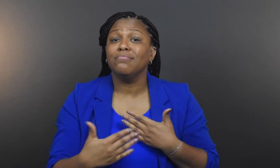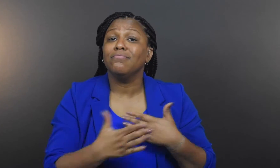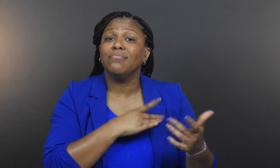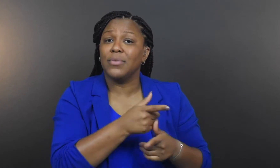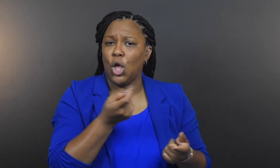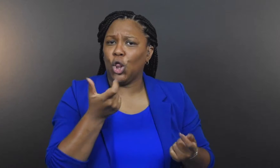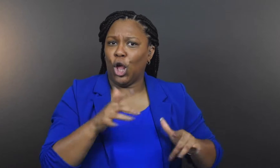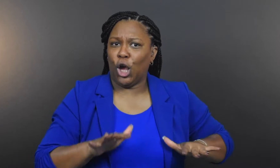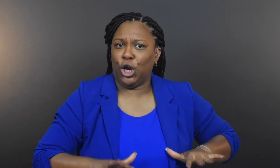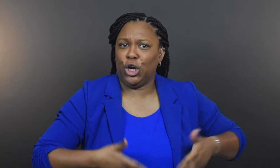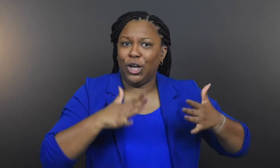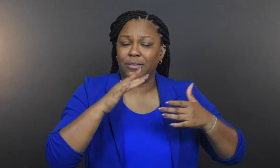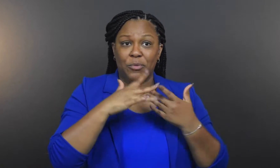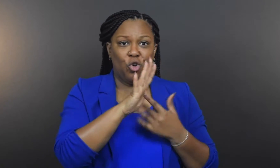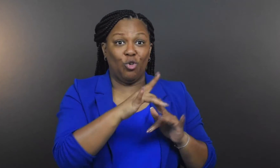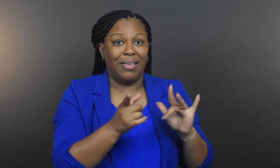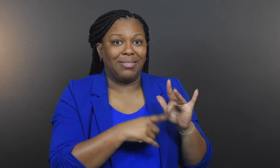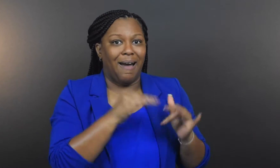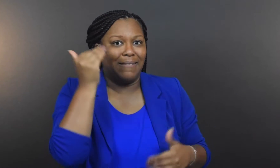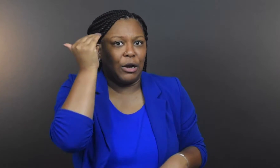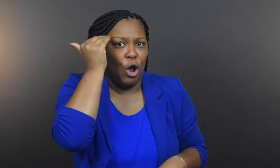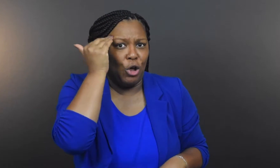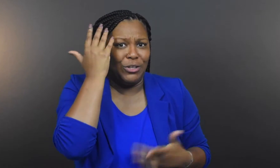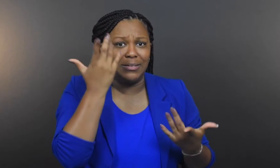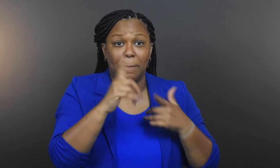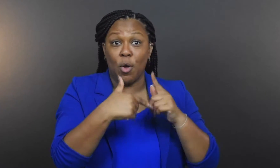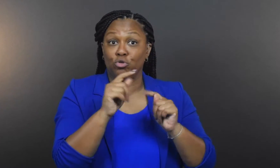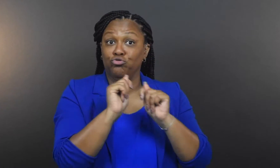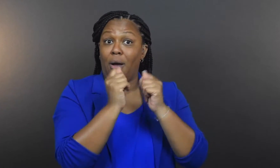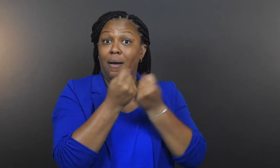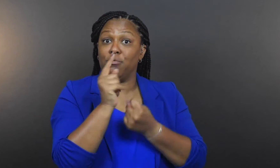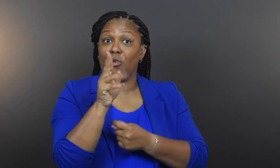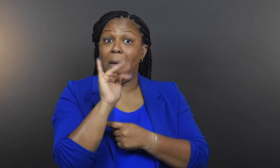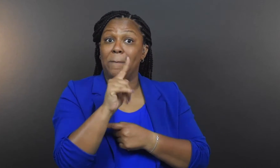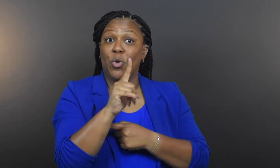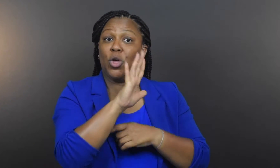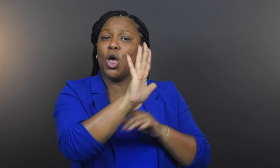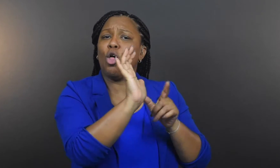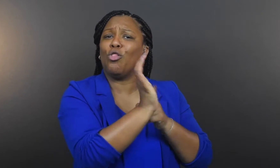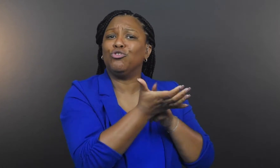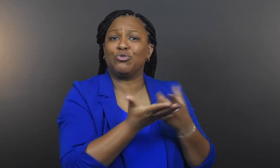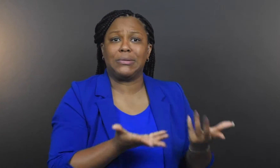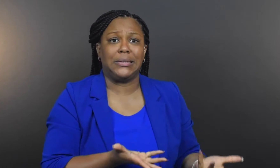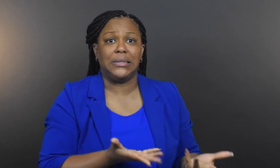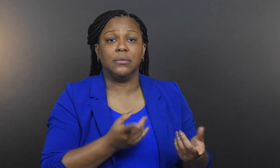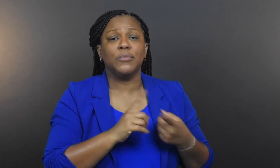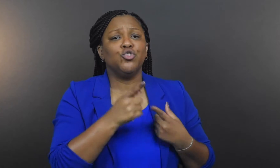Although a bit nervous about her lack of knowledge about tribal culture, she took a step that